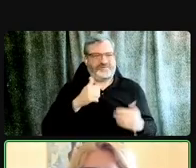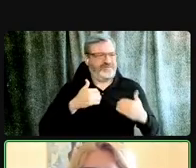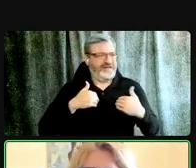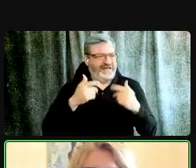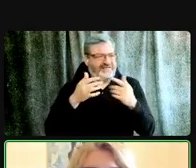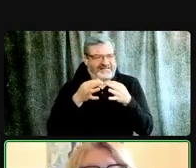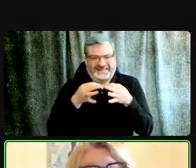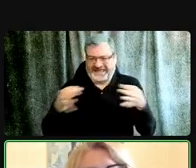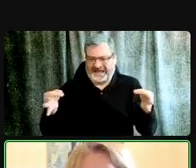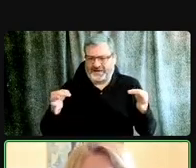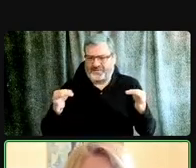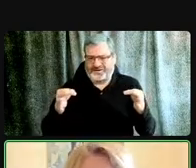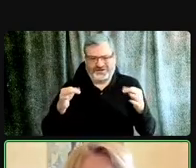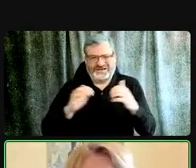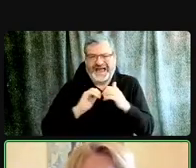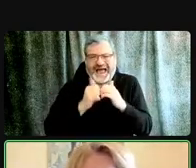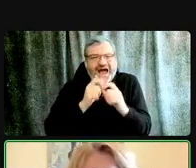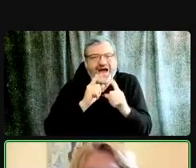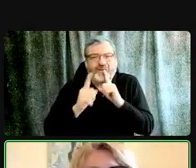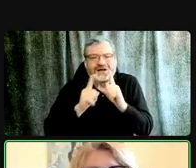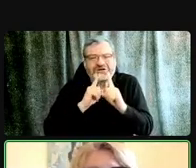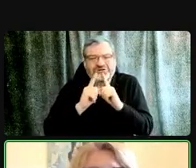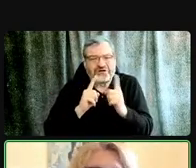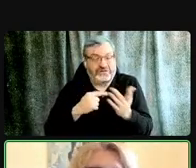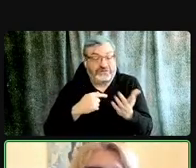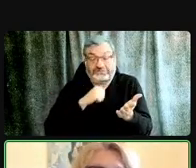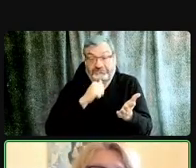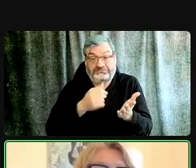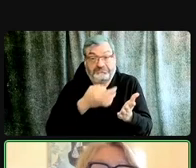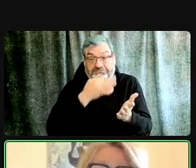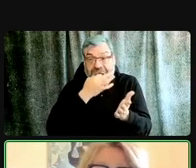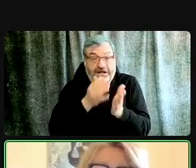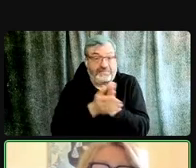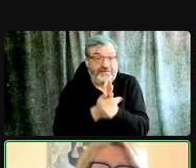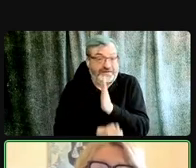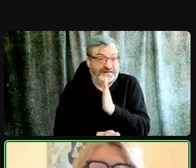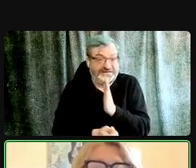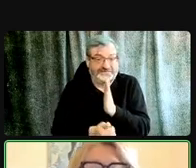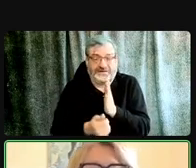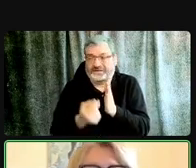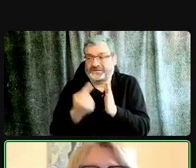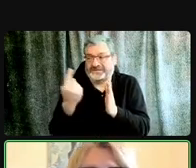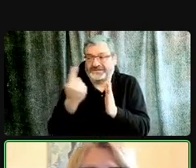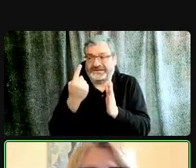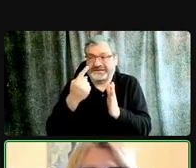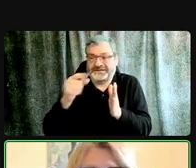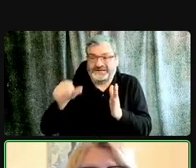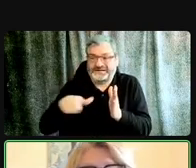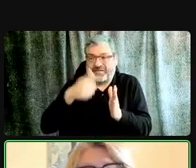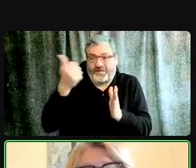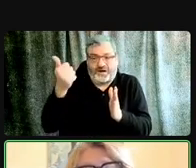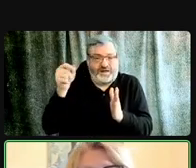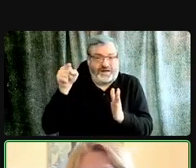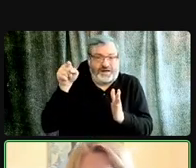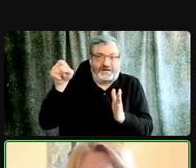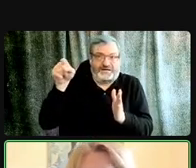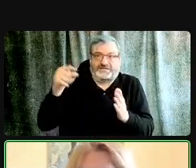that they are not the experts, that there's always someone in charge. There is always someone who has more authority.